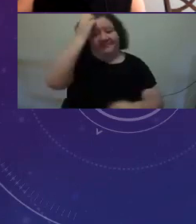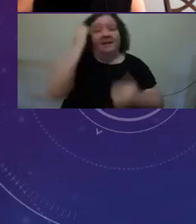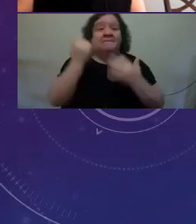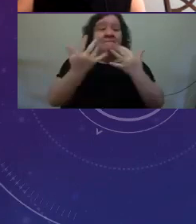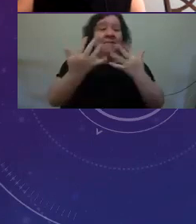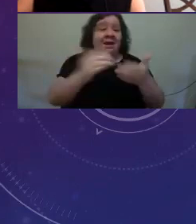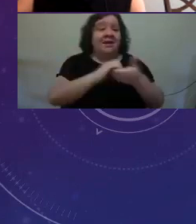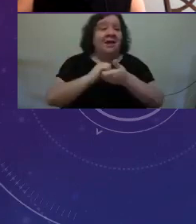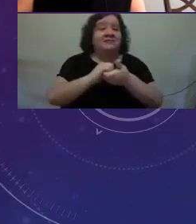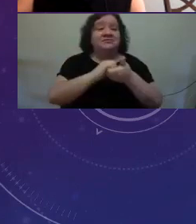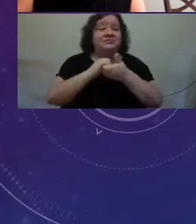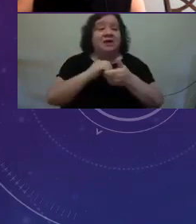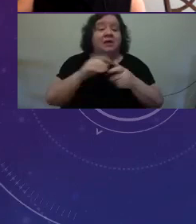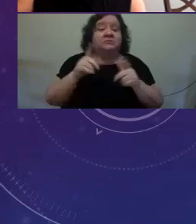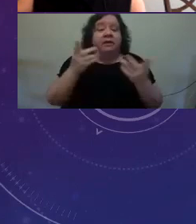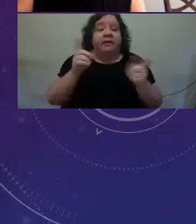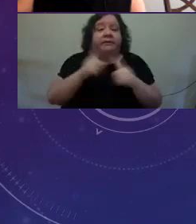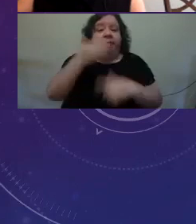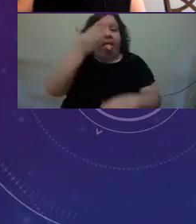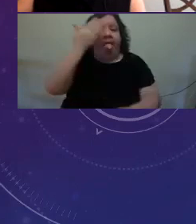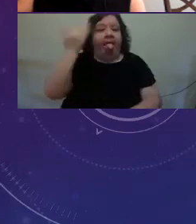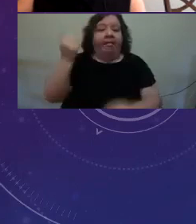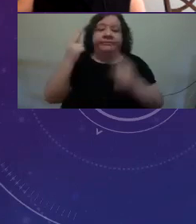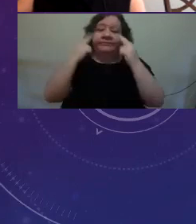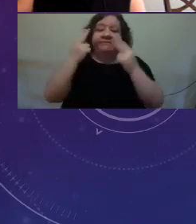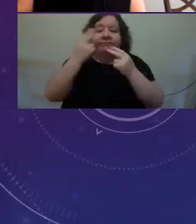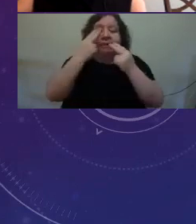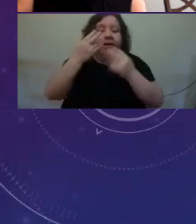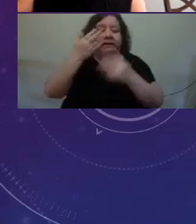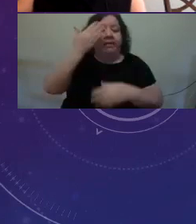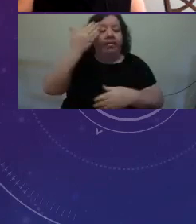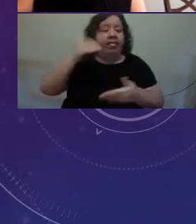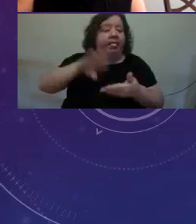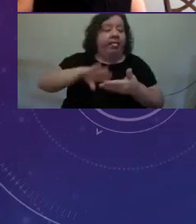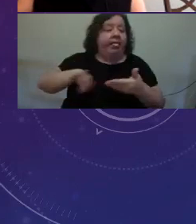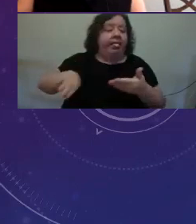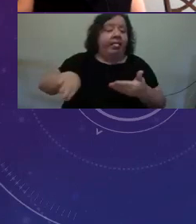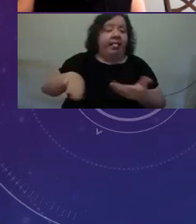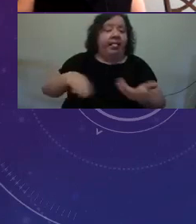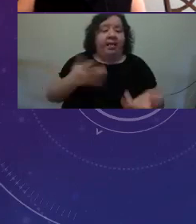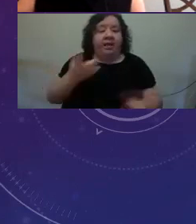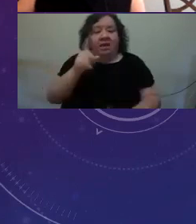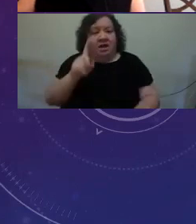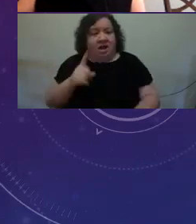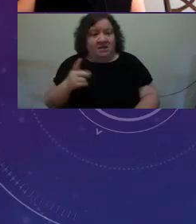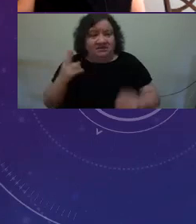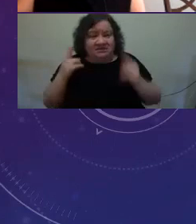the table to be part of decision-making processor and to take the lead because